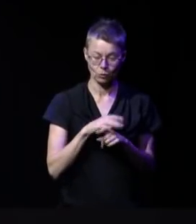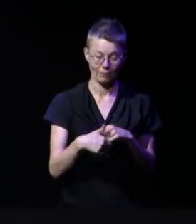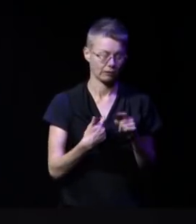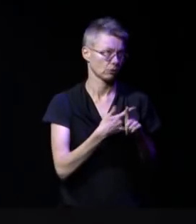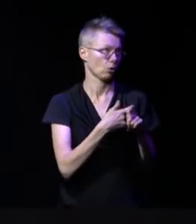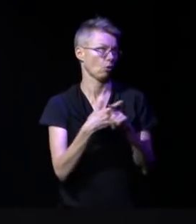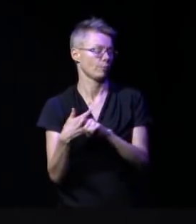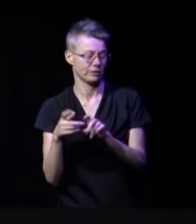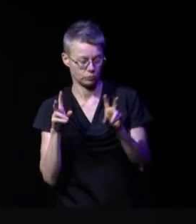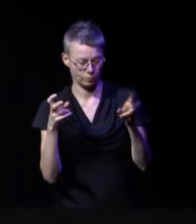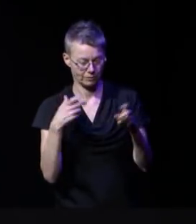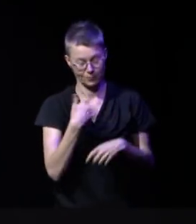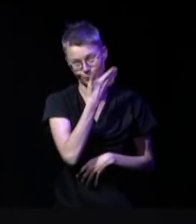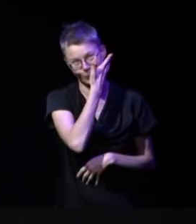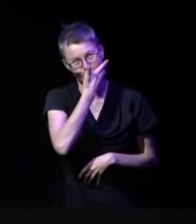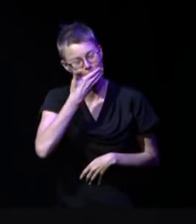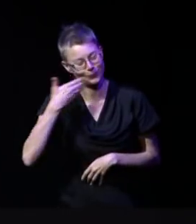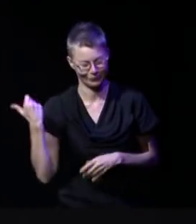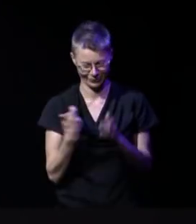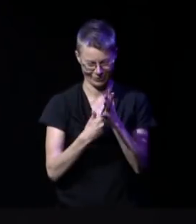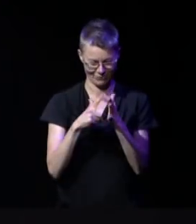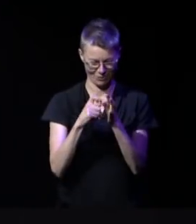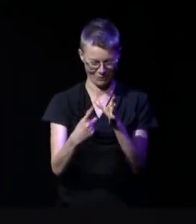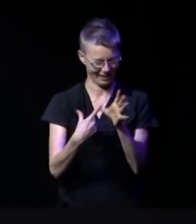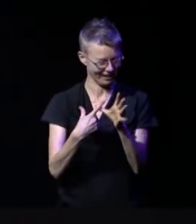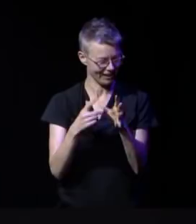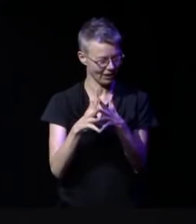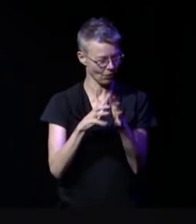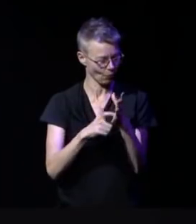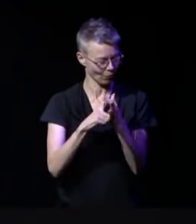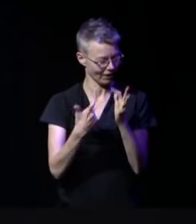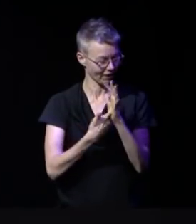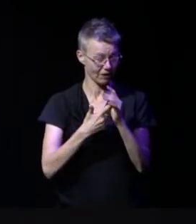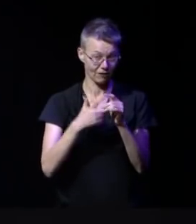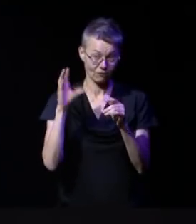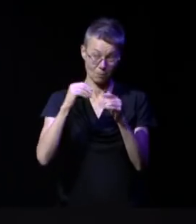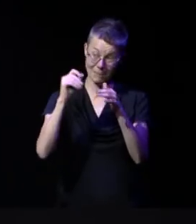is profoundly beautiful Rebecca Walker, who has flown from her home in Los Angeles to be here today.